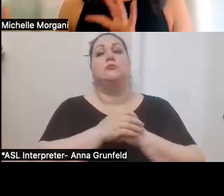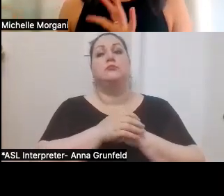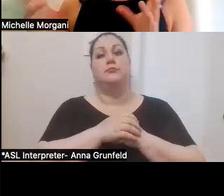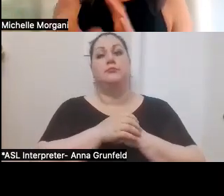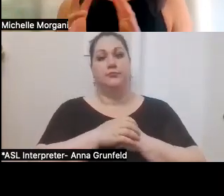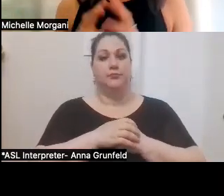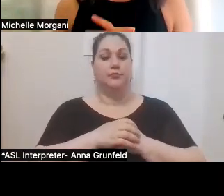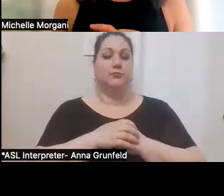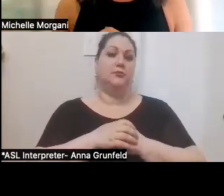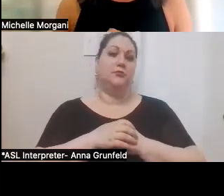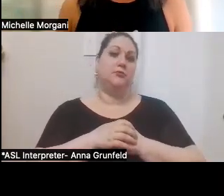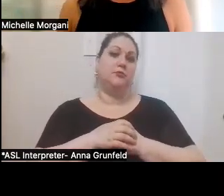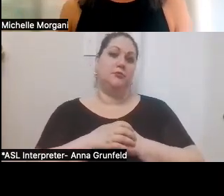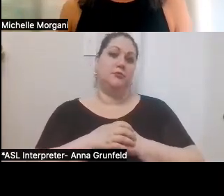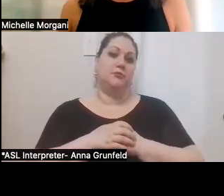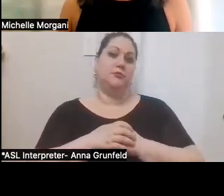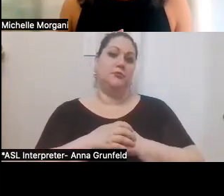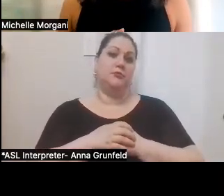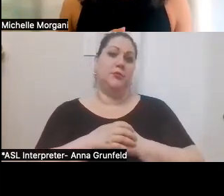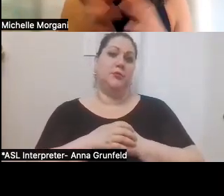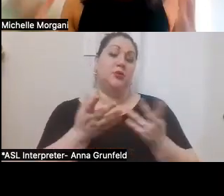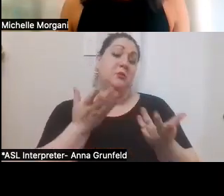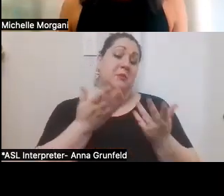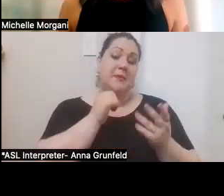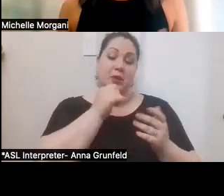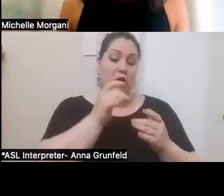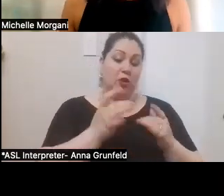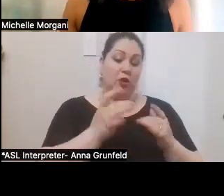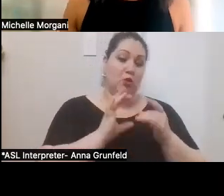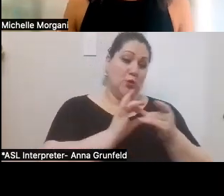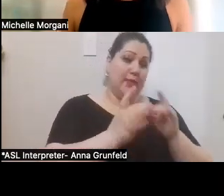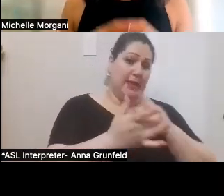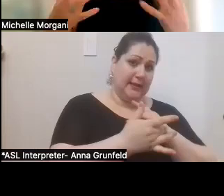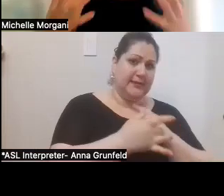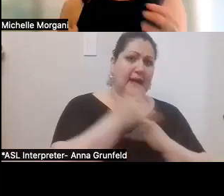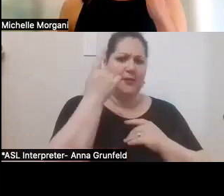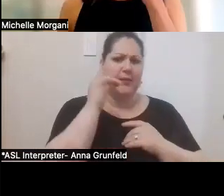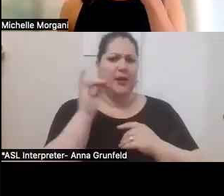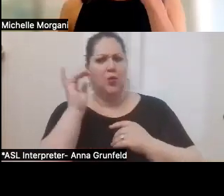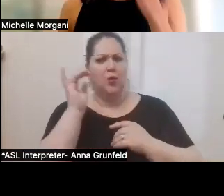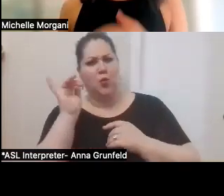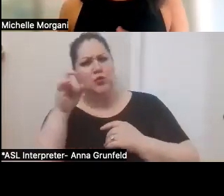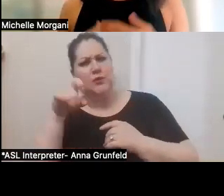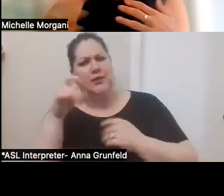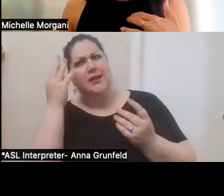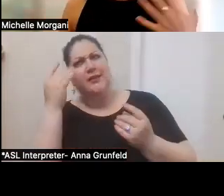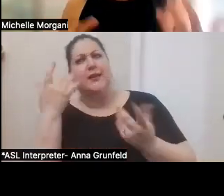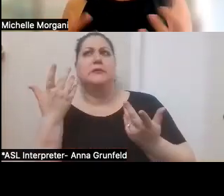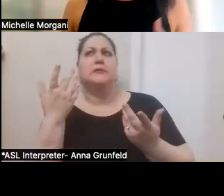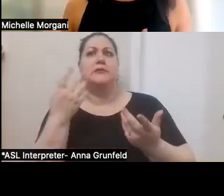which is not necessarily on the tech side, but how far they have to get to their placement again acknowledging that sometimes the travel to and from